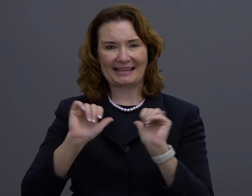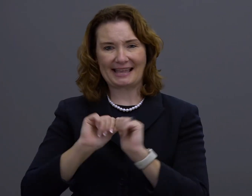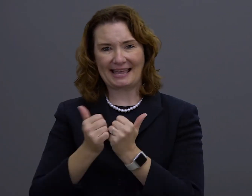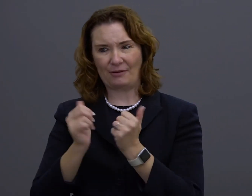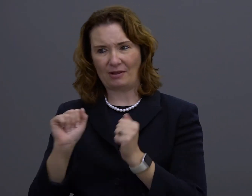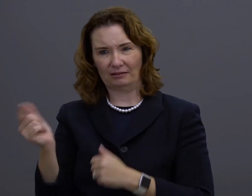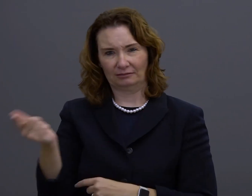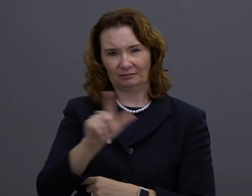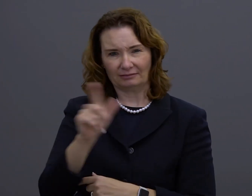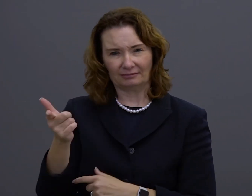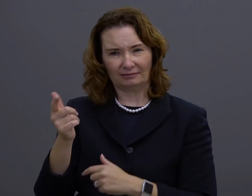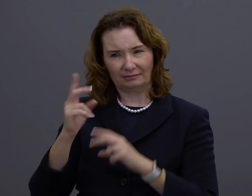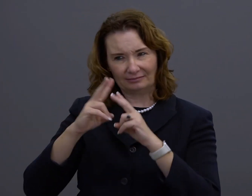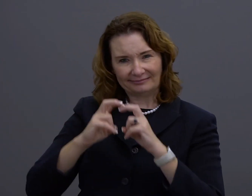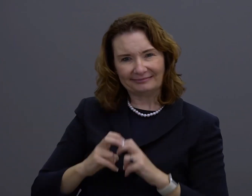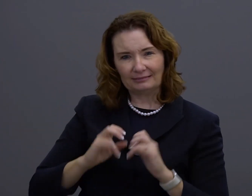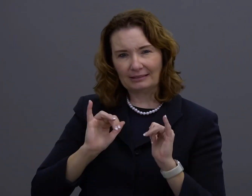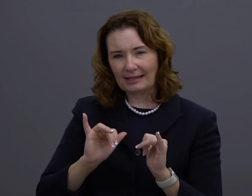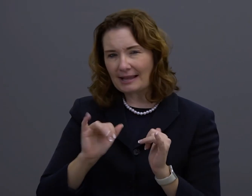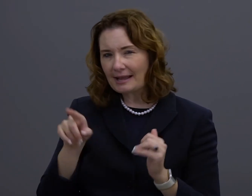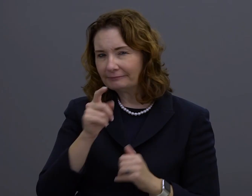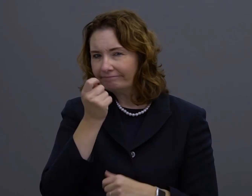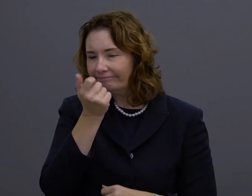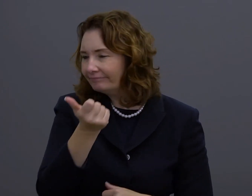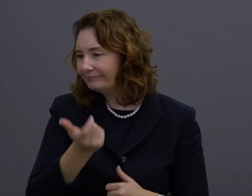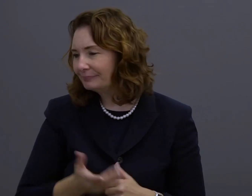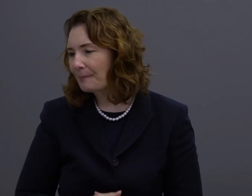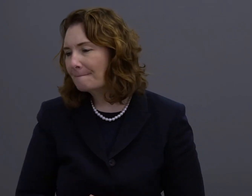Interpreters often struggle with these differences between both languages and need to analyze them and strengthen their skills.